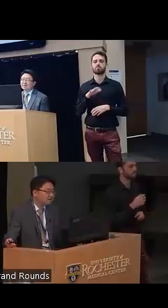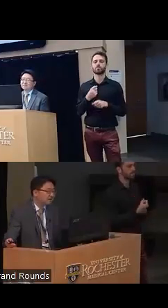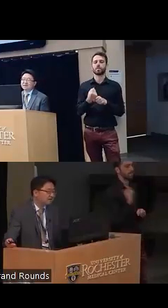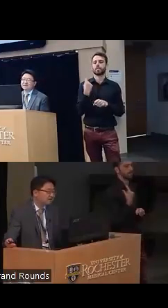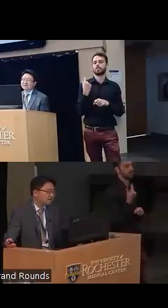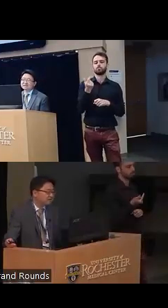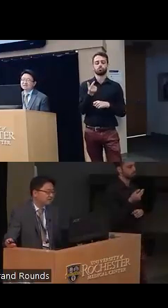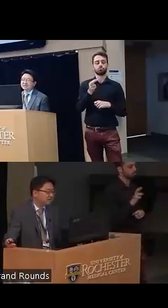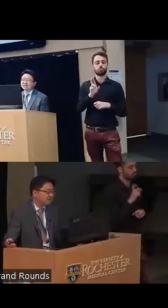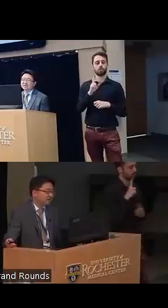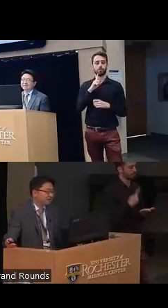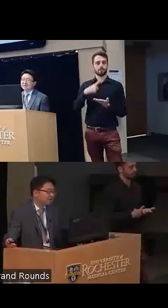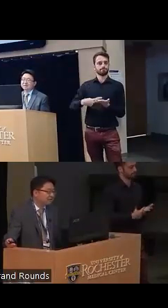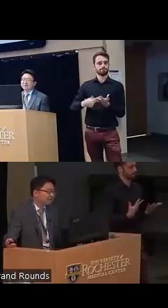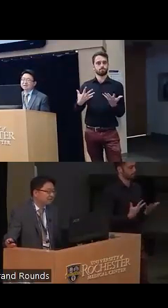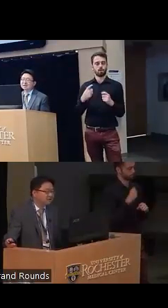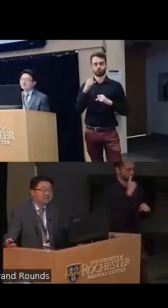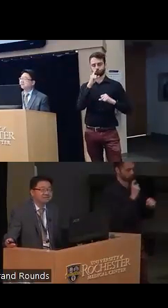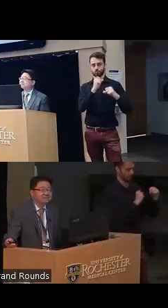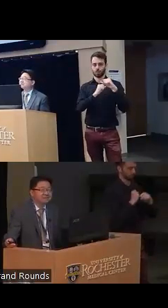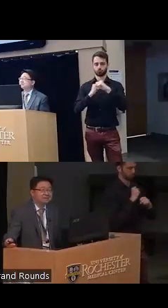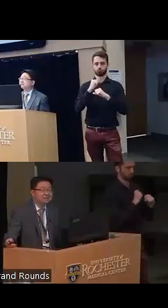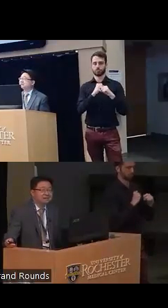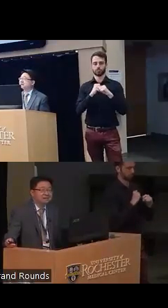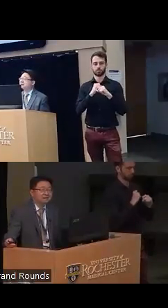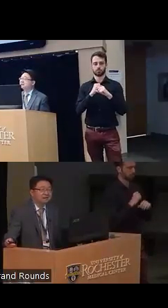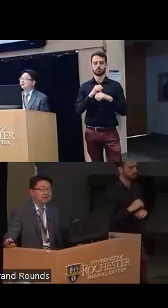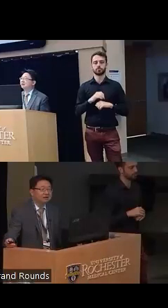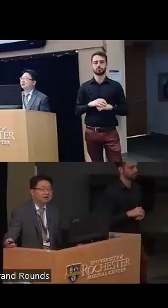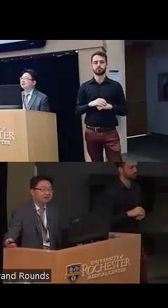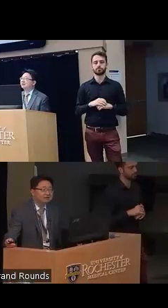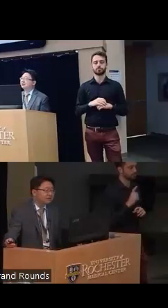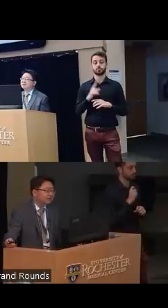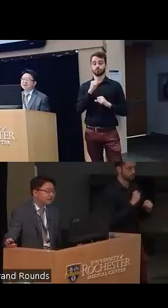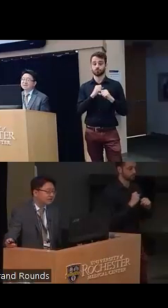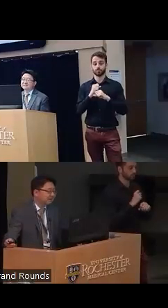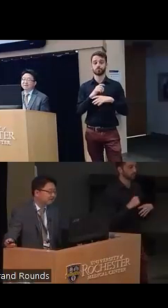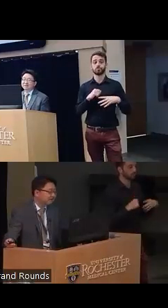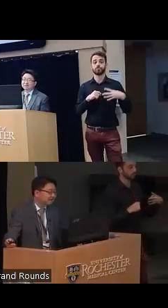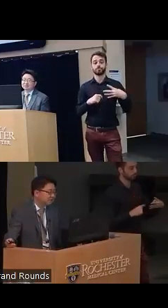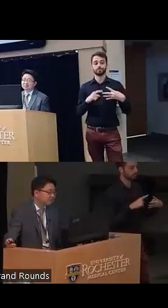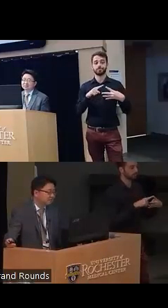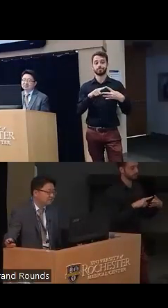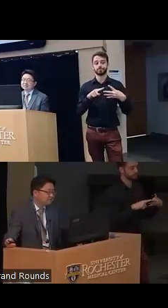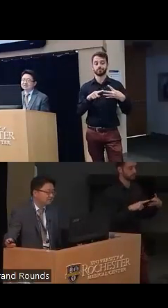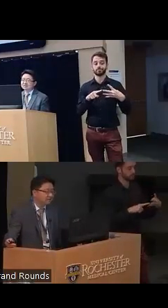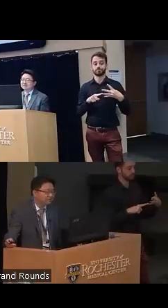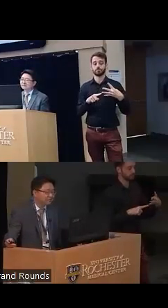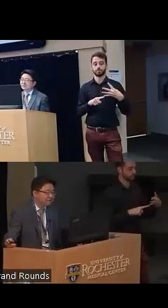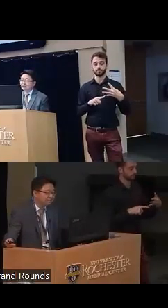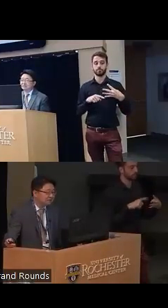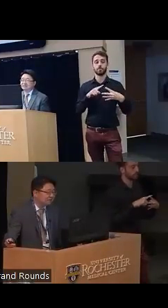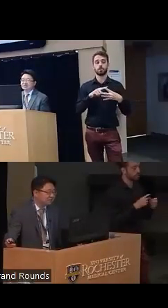key strategies about how clinical service were uh utilize smart growth research will do integration